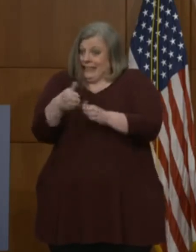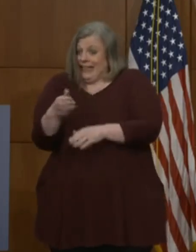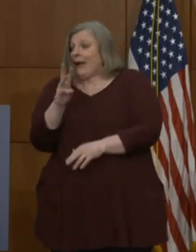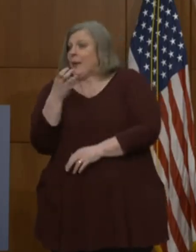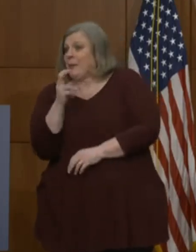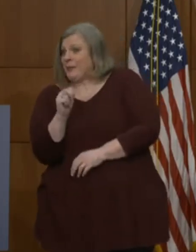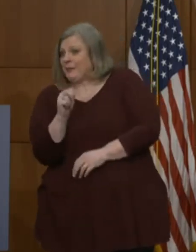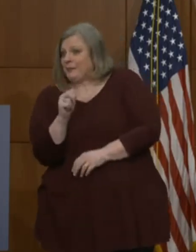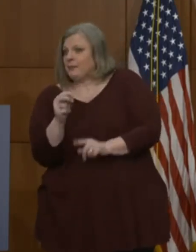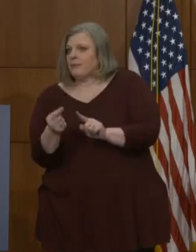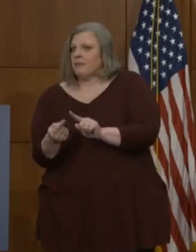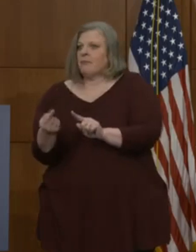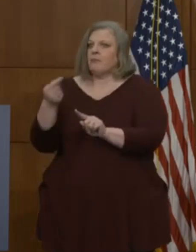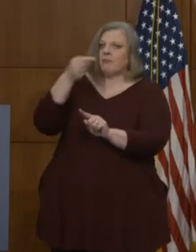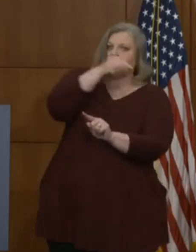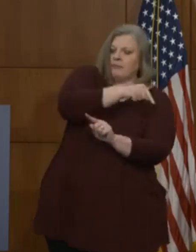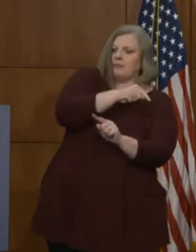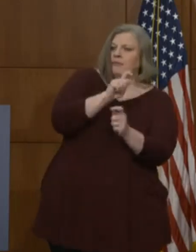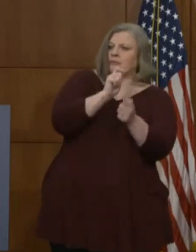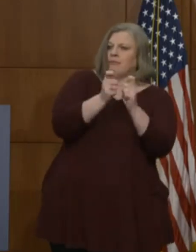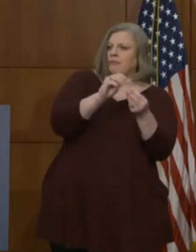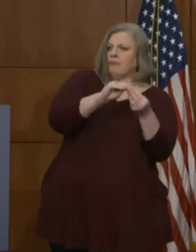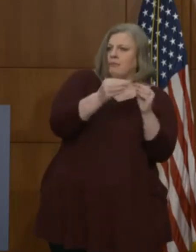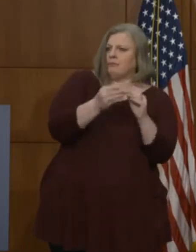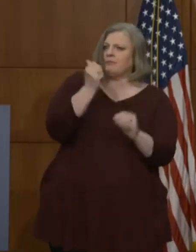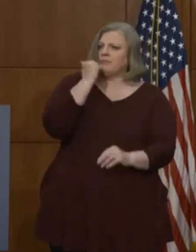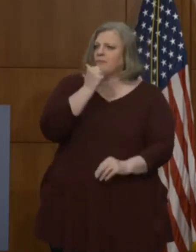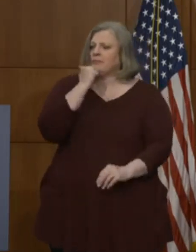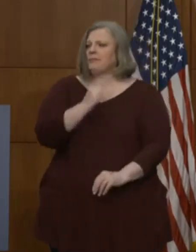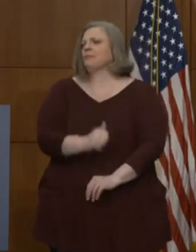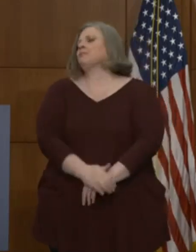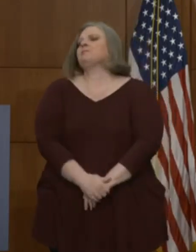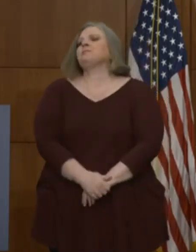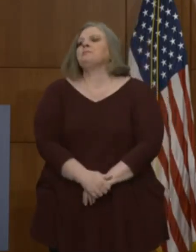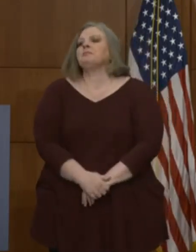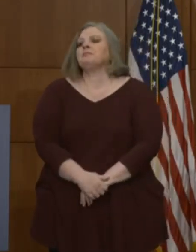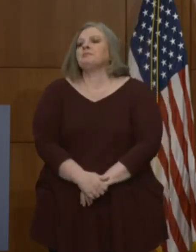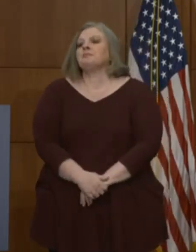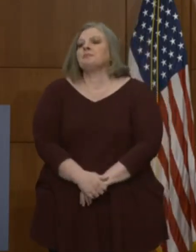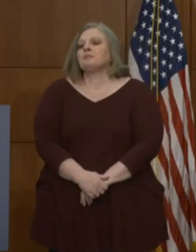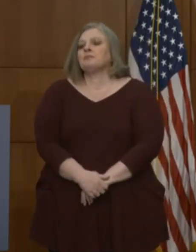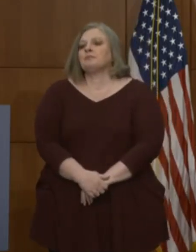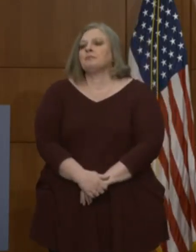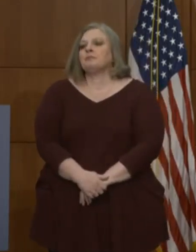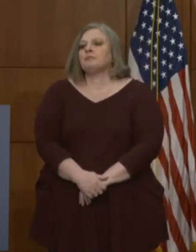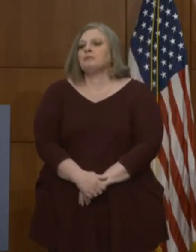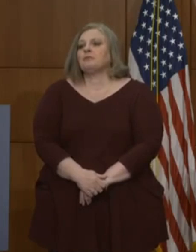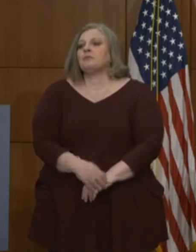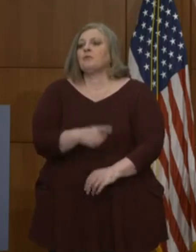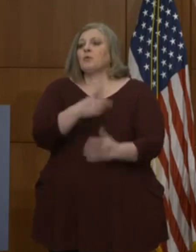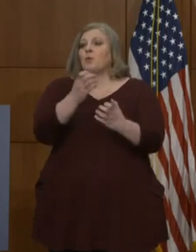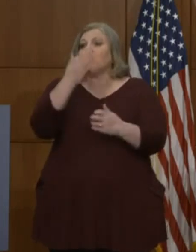PEOPLE THIS IS WHAT THE GRAPH I DO LOOK LIKE AND IS THE TRUTH. DO LOOK LIKE AND IS THE TRUTH. NUMBER OF THE DAY PEOPLE BACK NUMBER OF THE DAY PEOPLE BACK NINETEEN SO. IF I UNDERSTOOD NINETEEN SO. IF I UNDERSTOOD YOUR CORRECT THE QUESTION